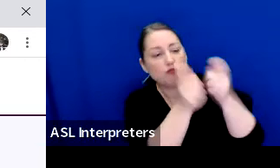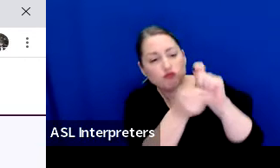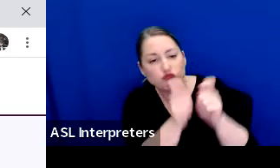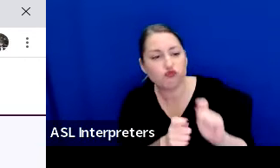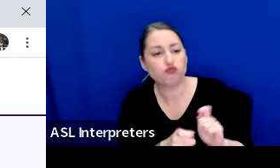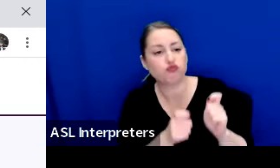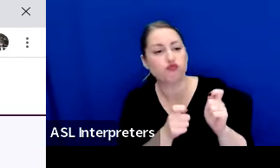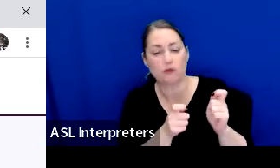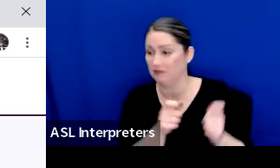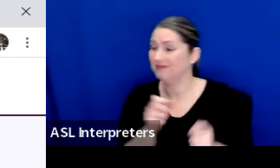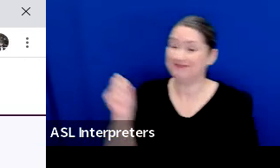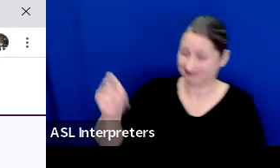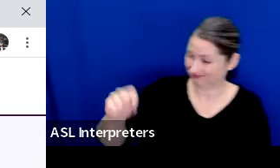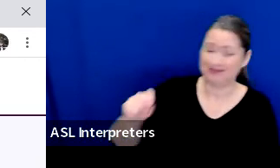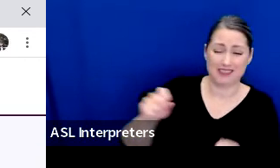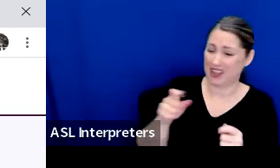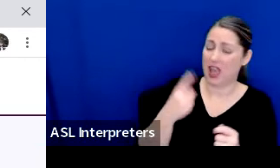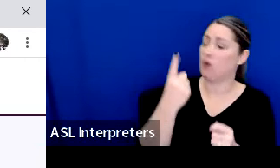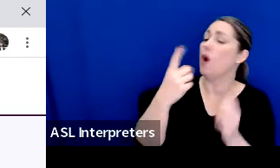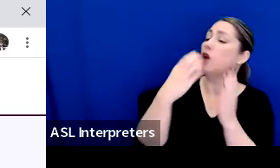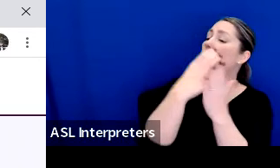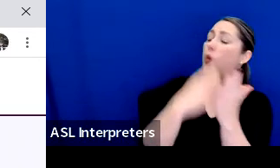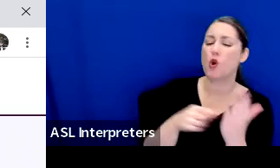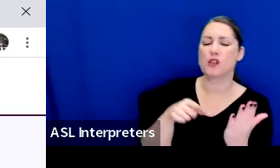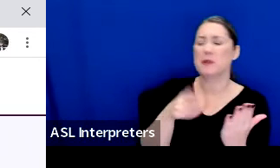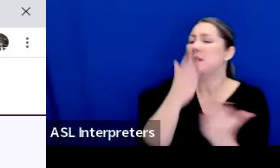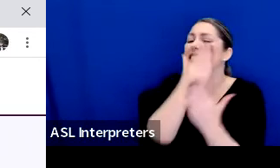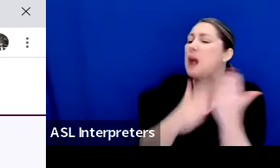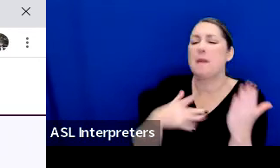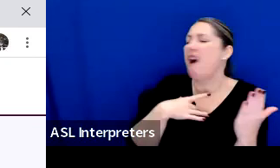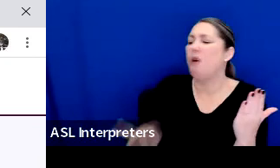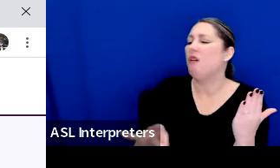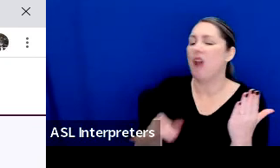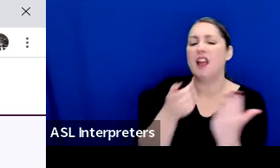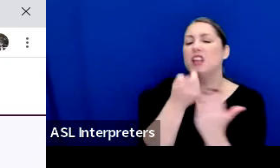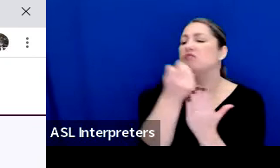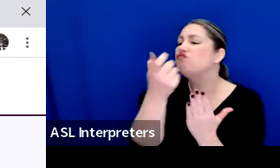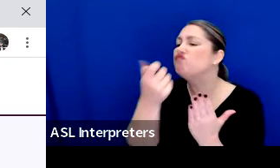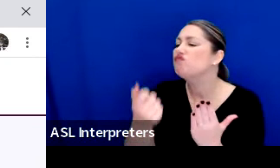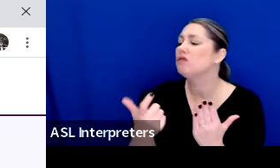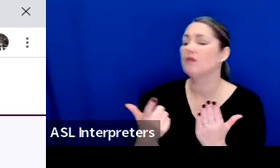It's really easy to modify, and it's really easy to get rid of a whole section. Just delete a section. It's so easy to add a section